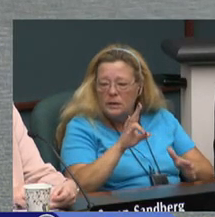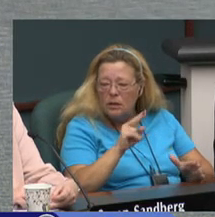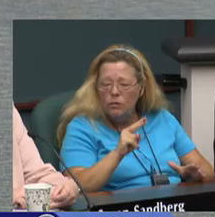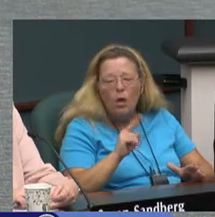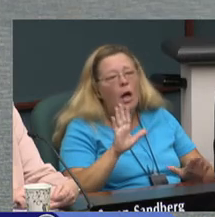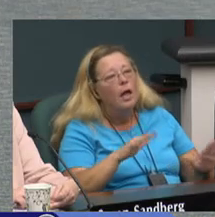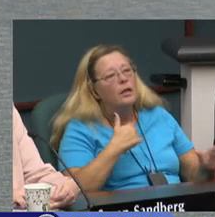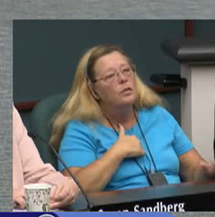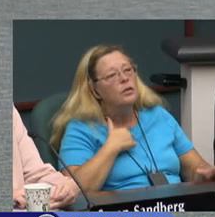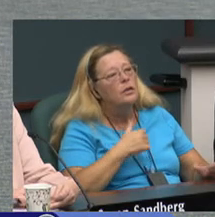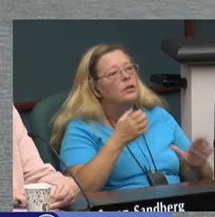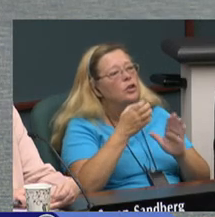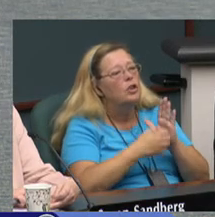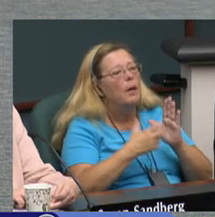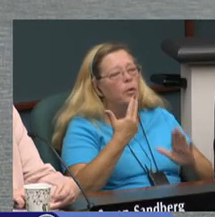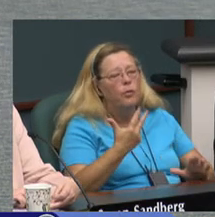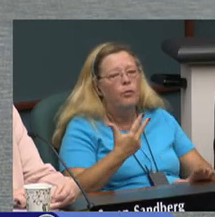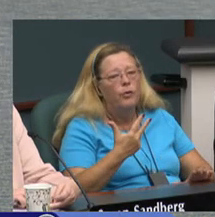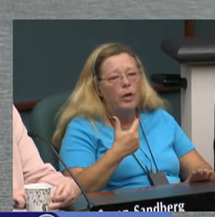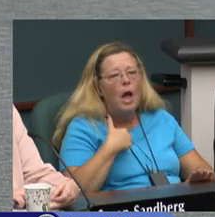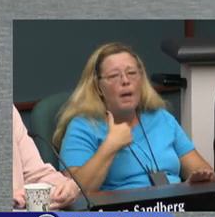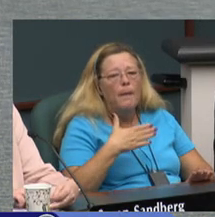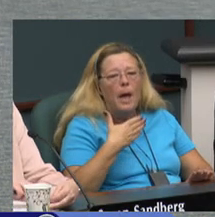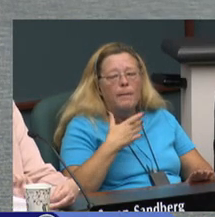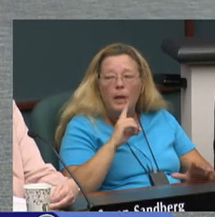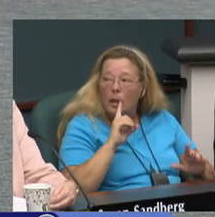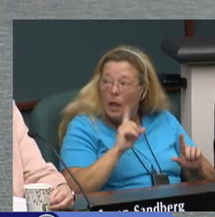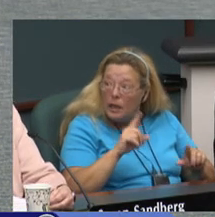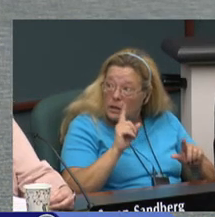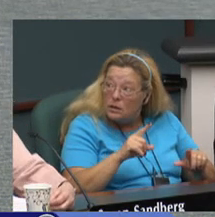that's chapter 3 I'll be happy to answer that but you don't know I thought it was